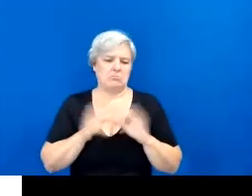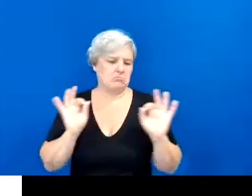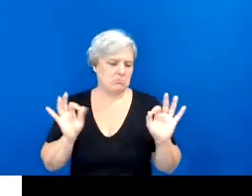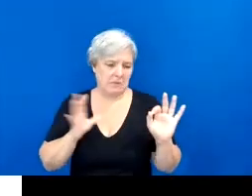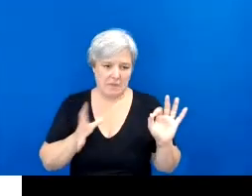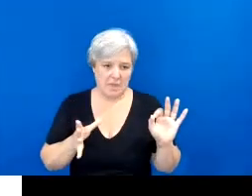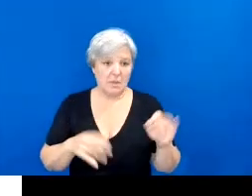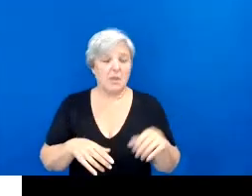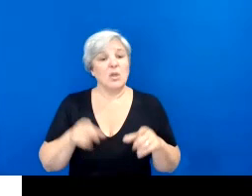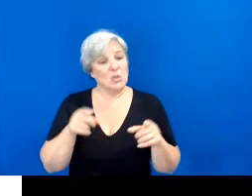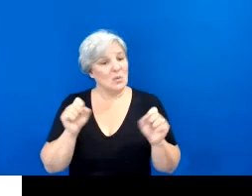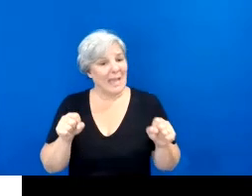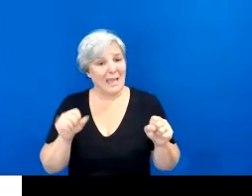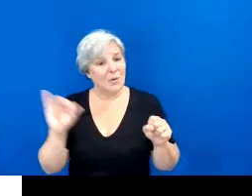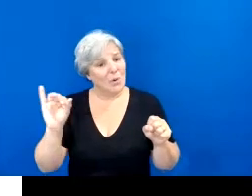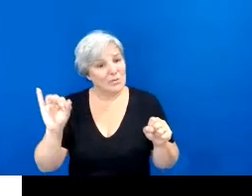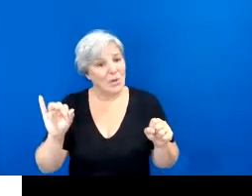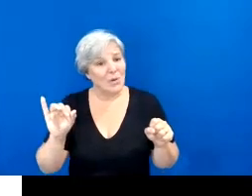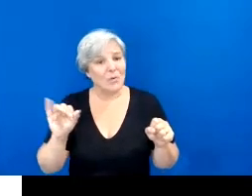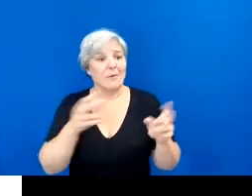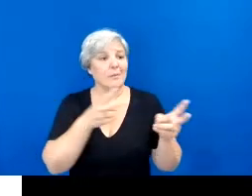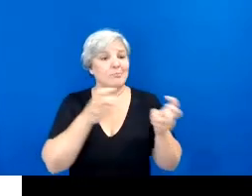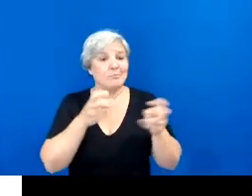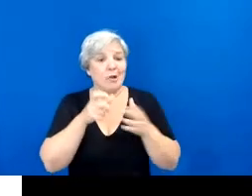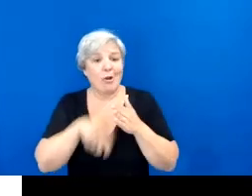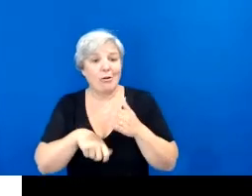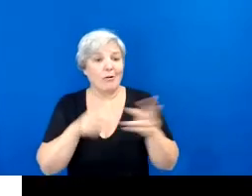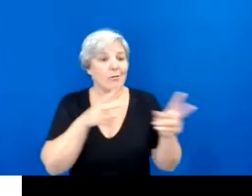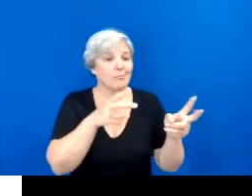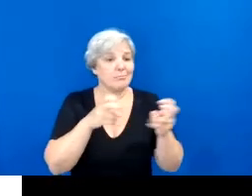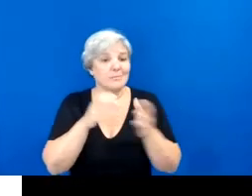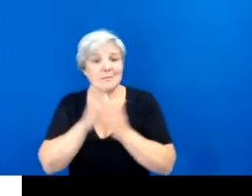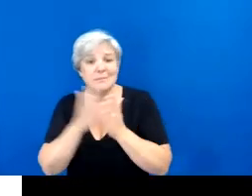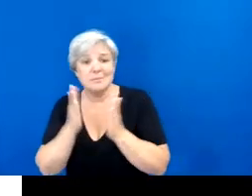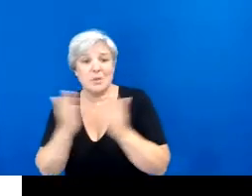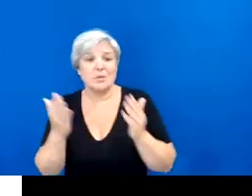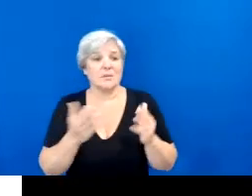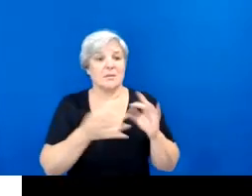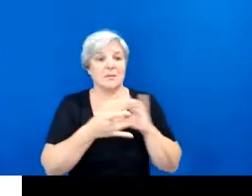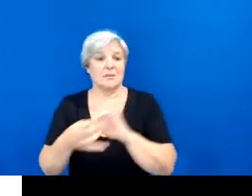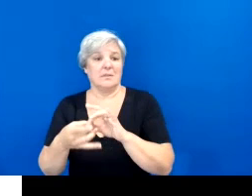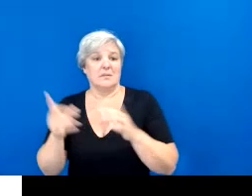You can even grab articles, grab text attributed to put it in your course.